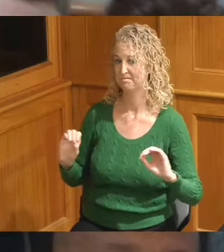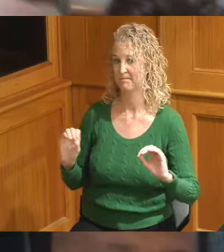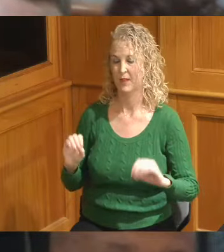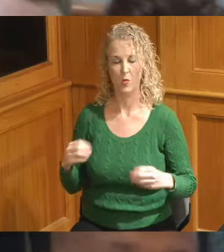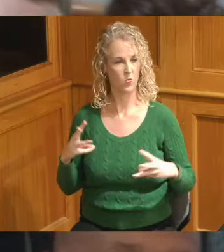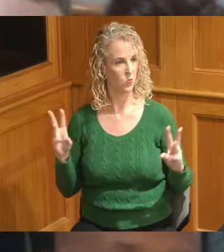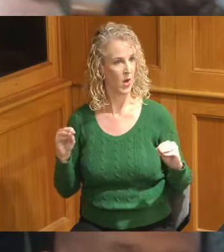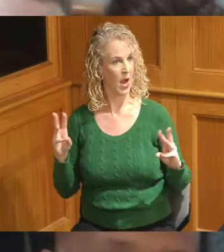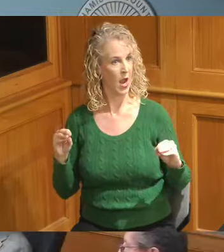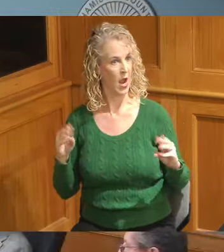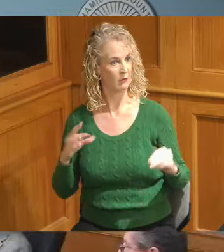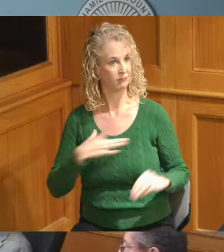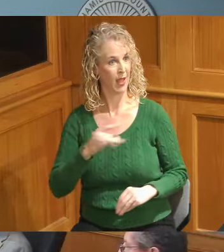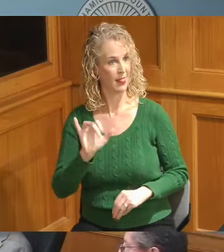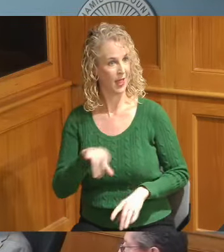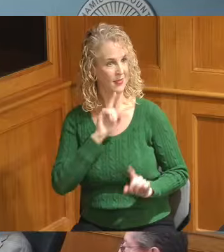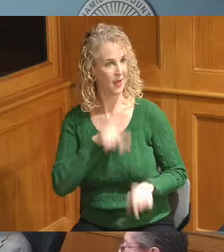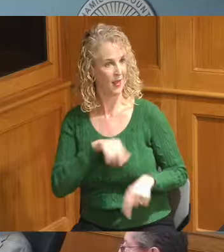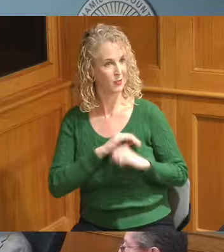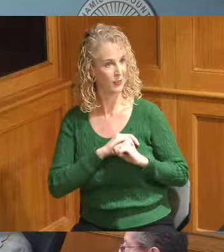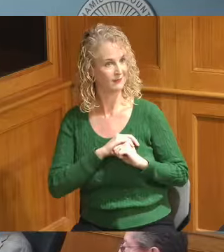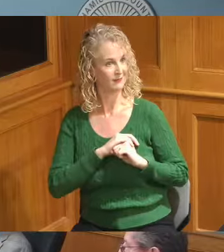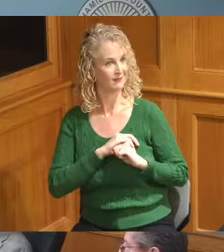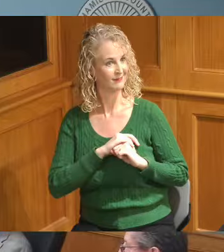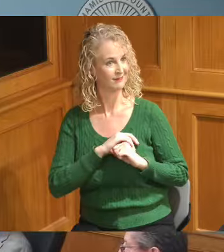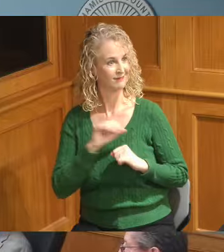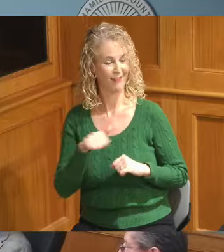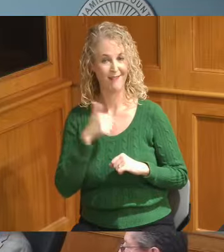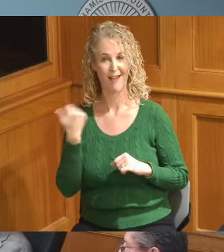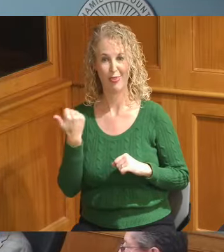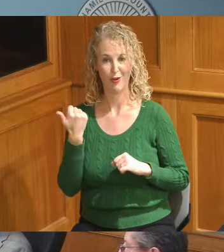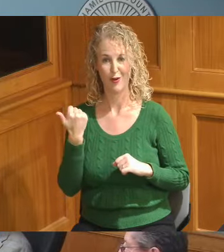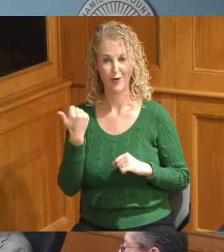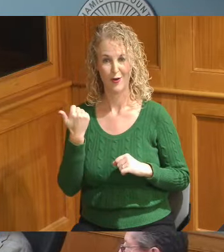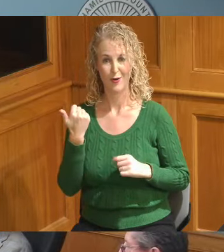the right answer. All right. Just curious. and one another one of those recommendations from